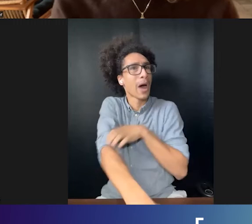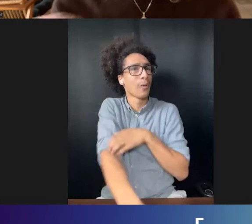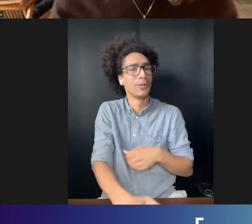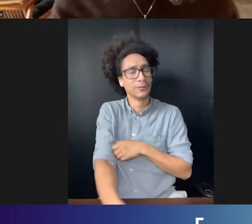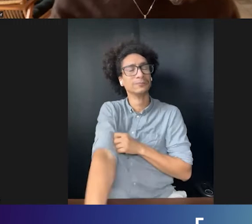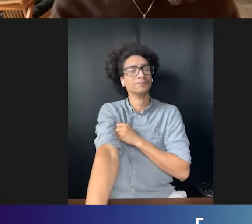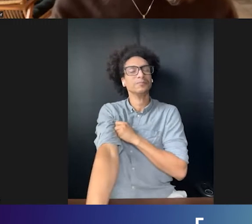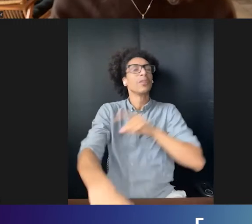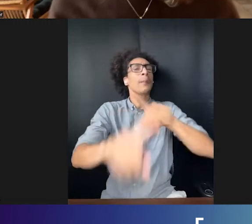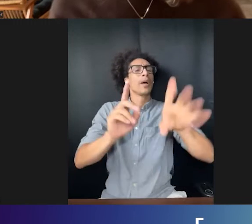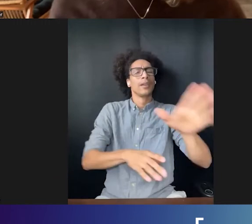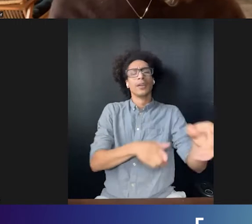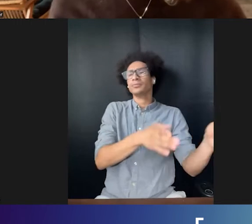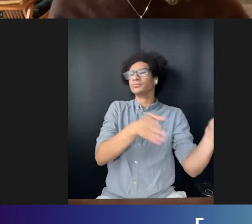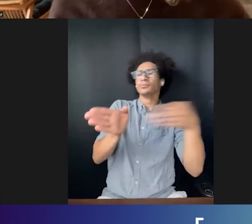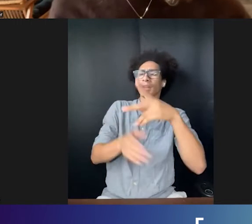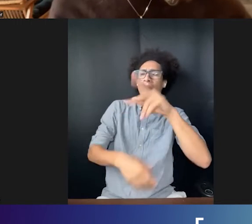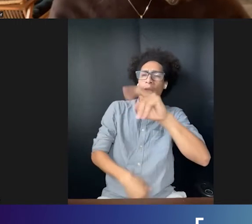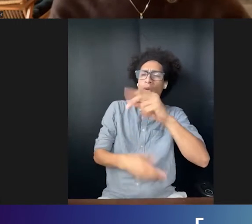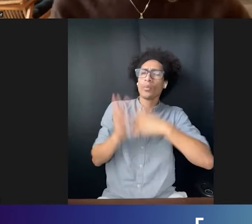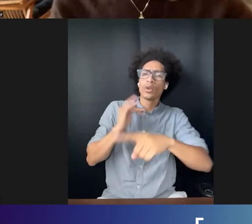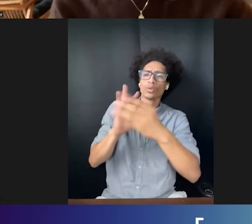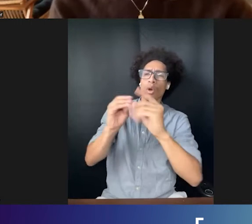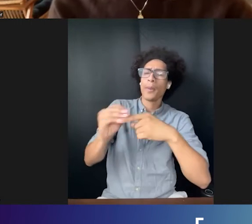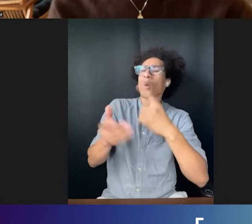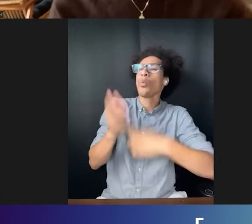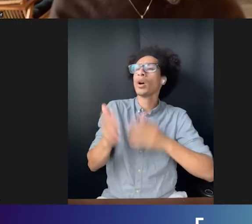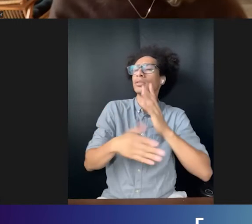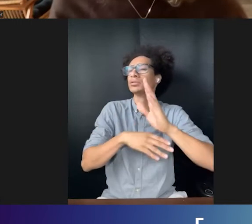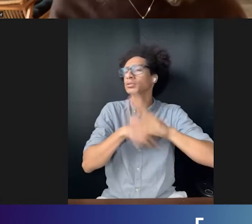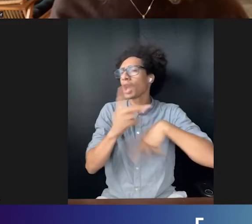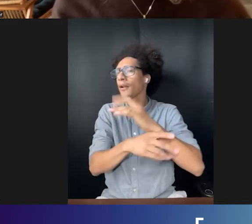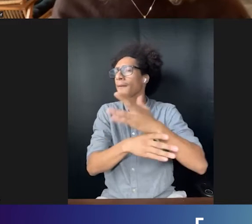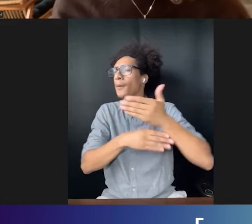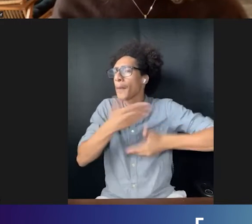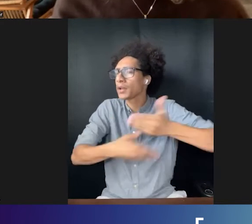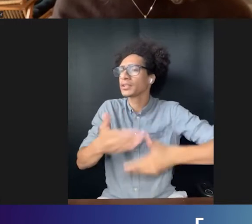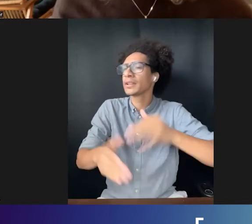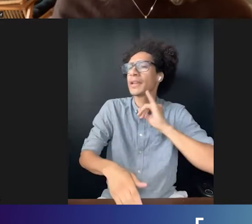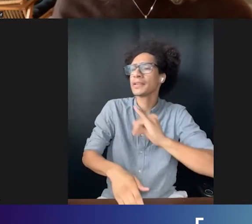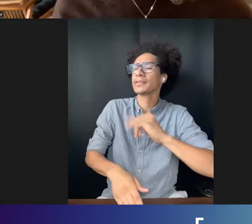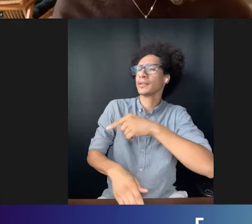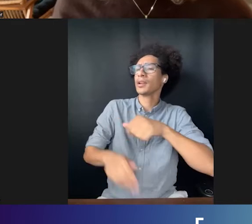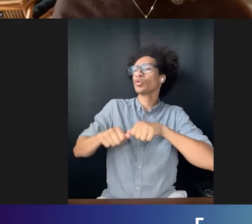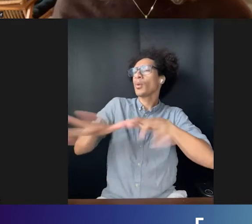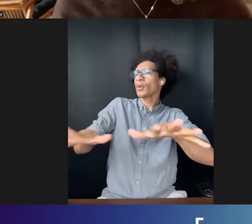what what parts of the process the distributor is technically handling and what they're not. And being clear about that from the beginning,